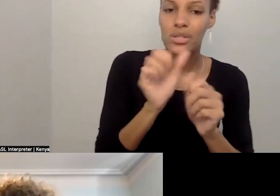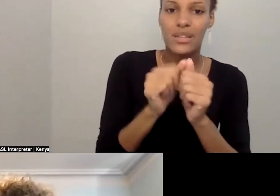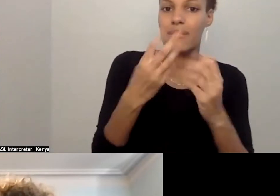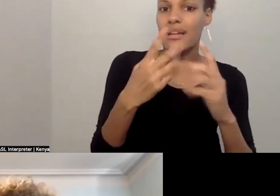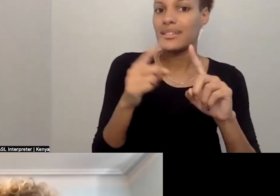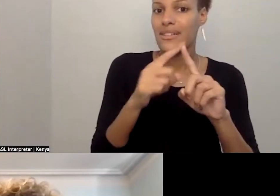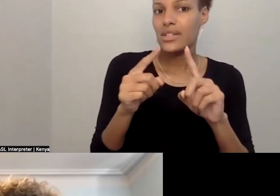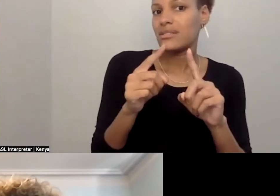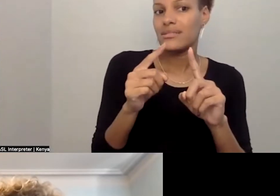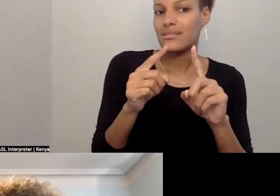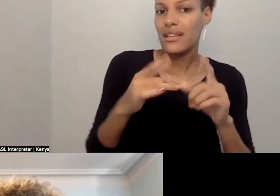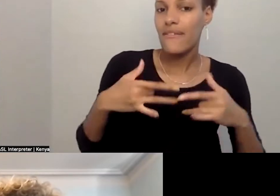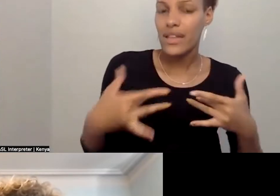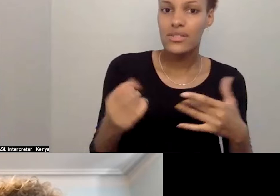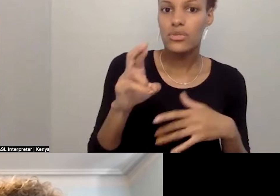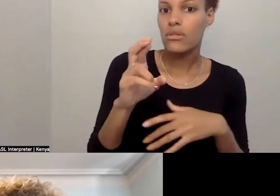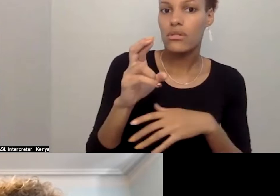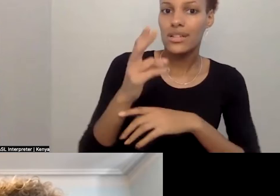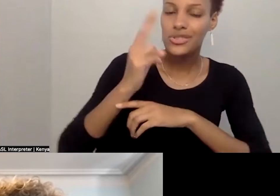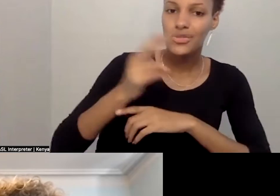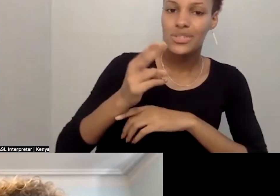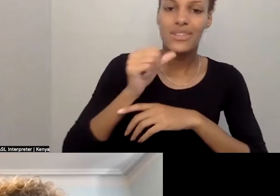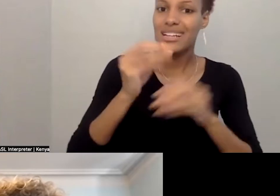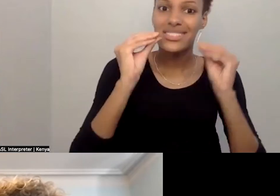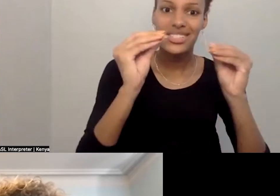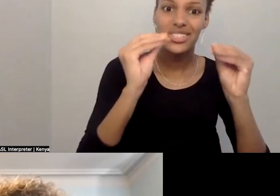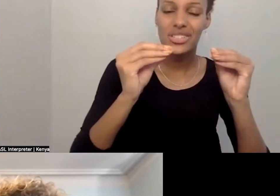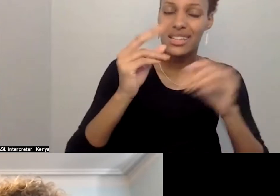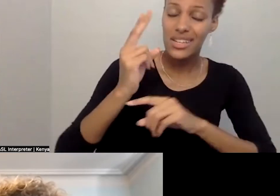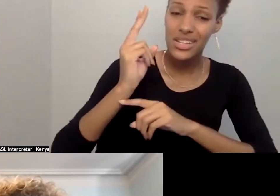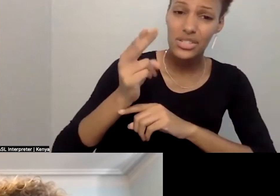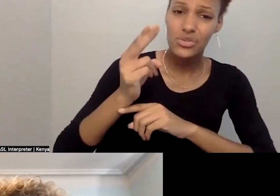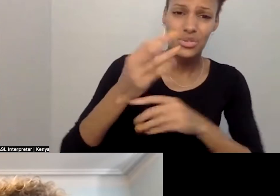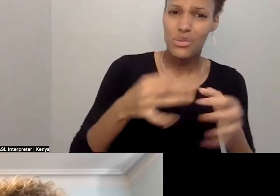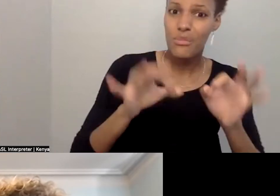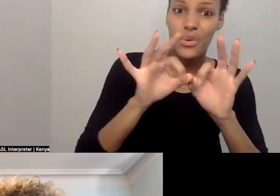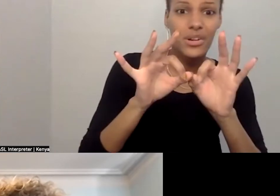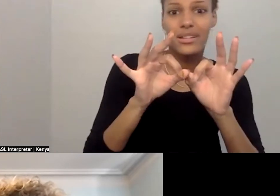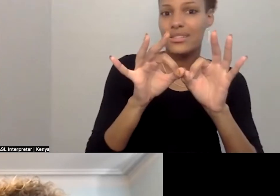and we're not, we're not teaching history in a way that's dynamic and interesting, but obviously